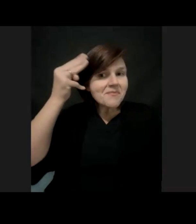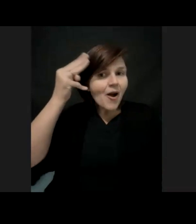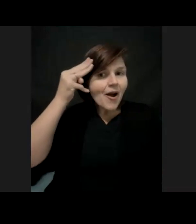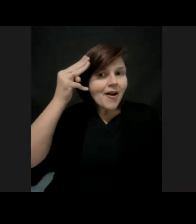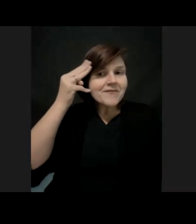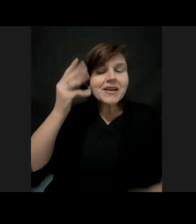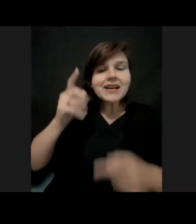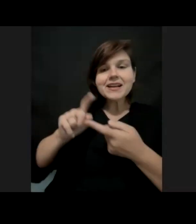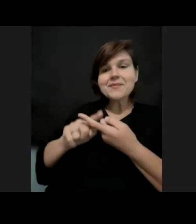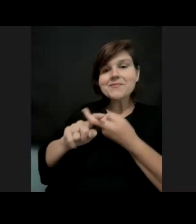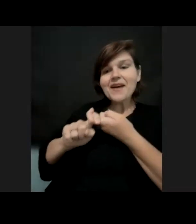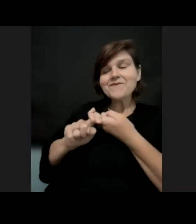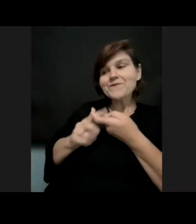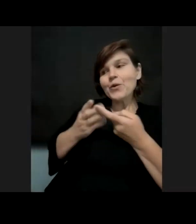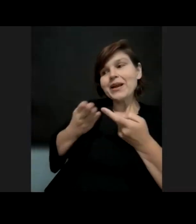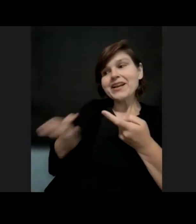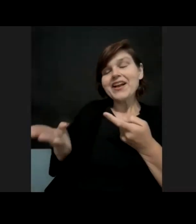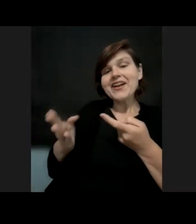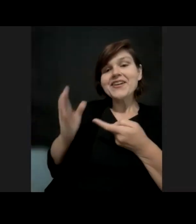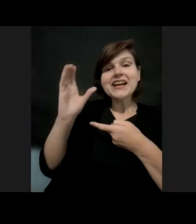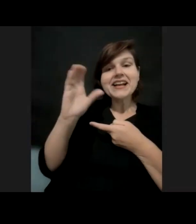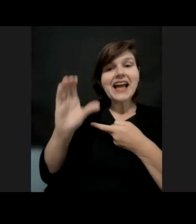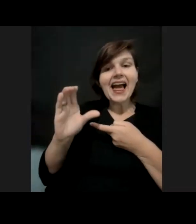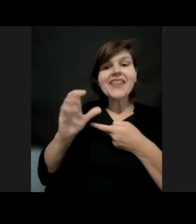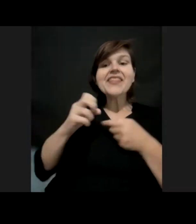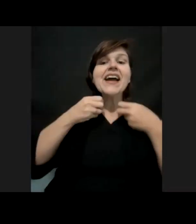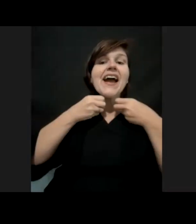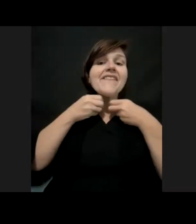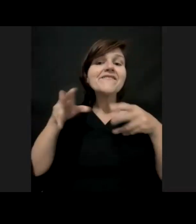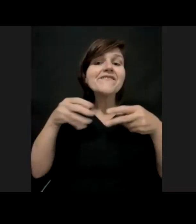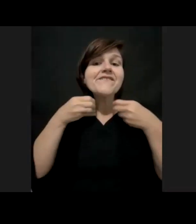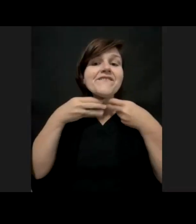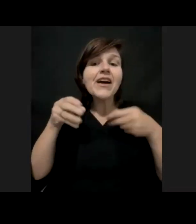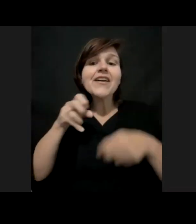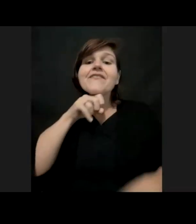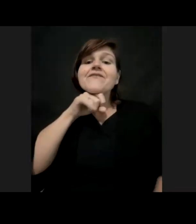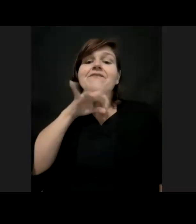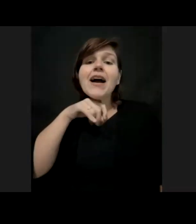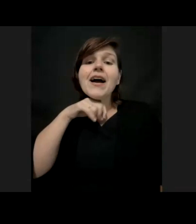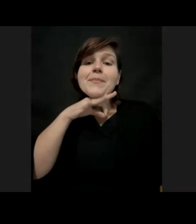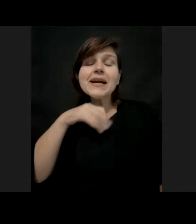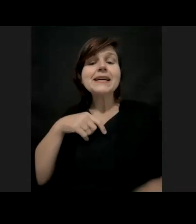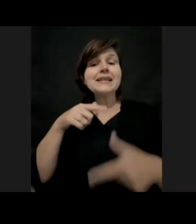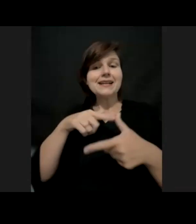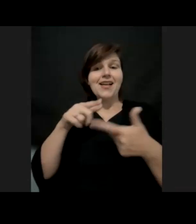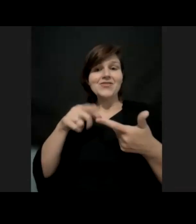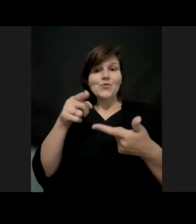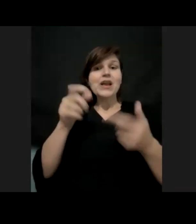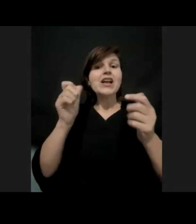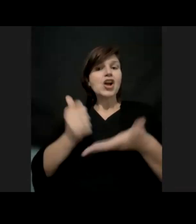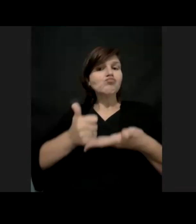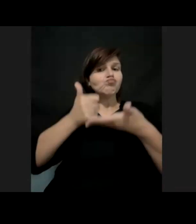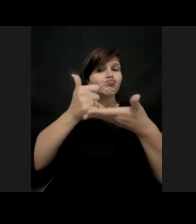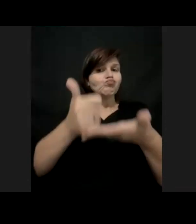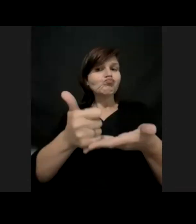Don't worry, we can help you to get your socks down from the tree,” said Marvin. “Hurry, please!